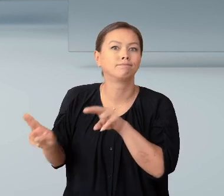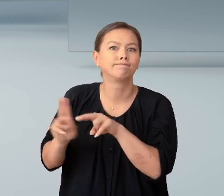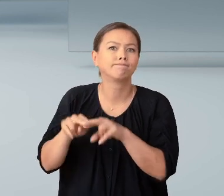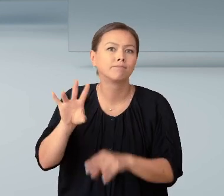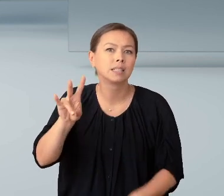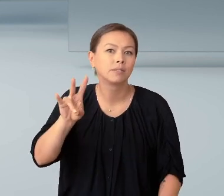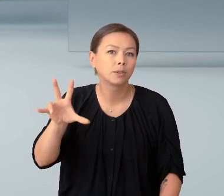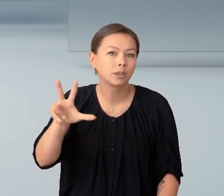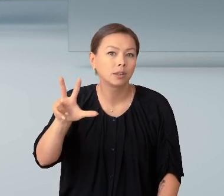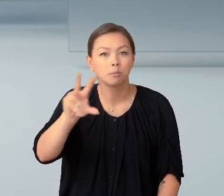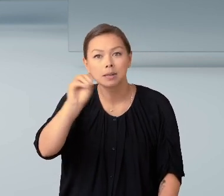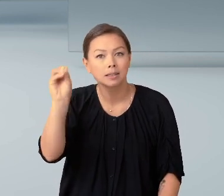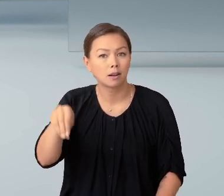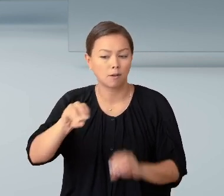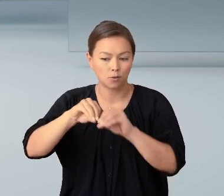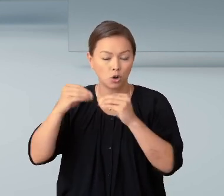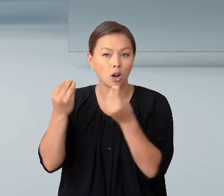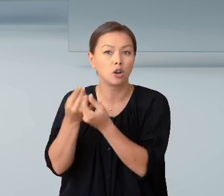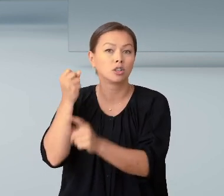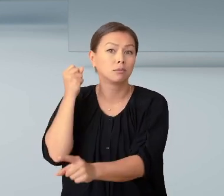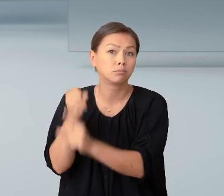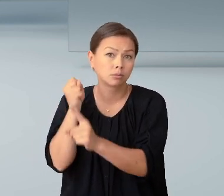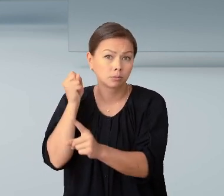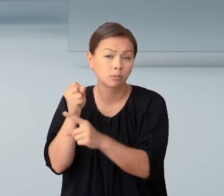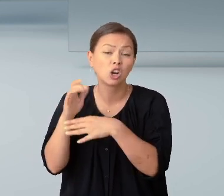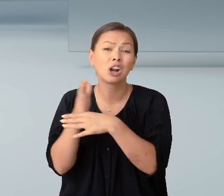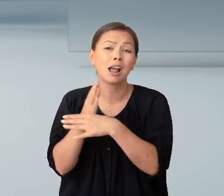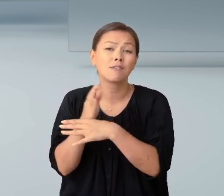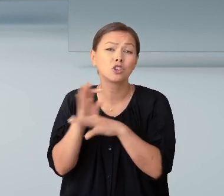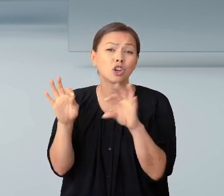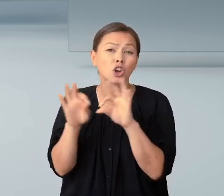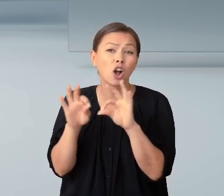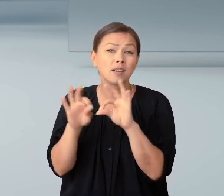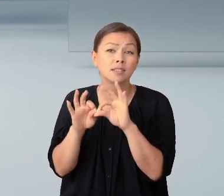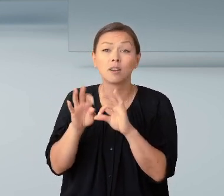The average ransomware attack costs $4.5 million with recovery